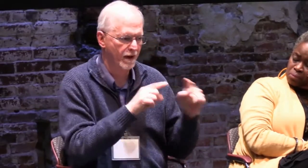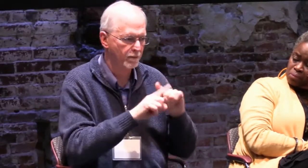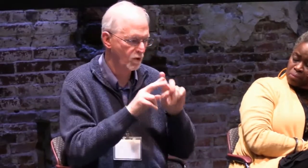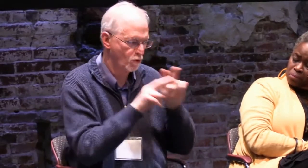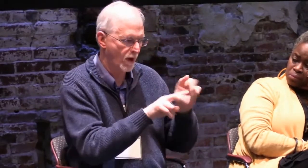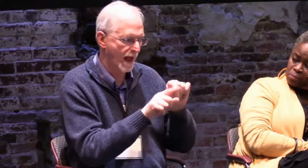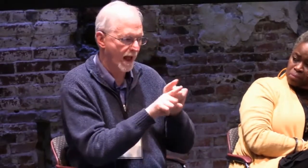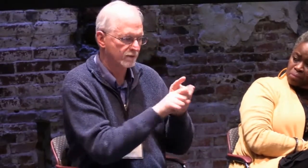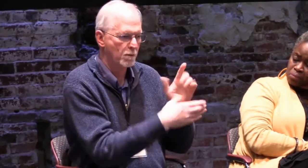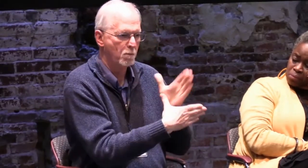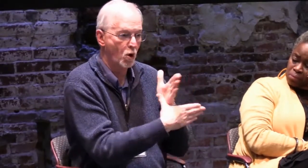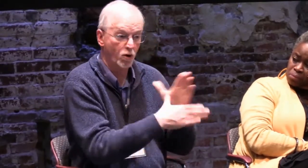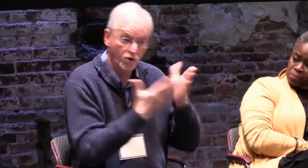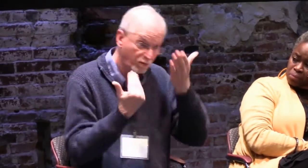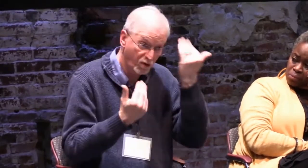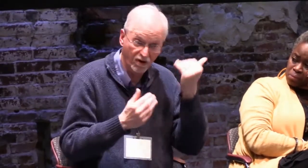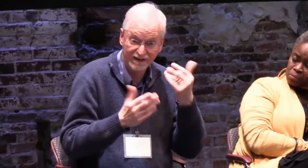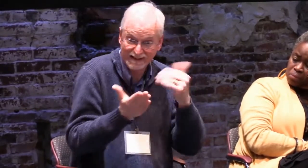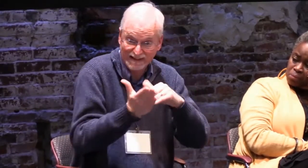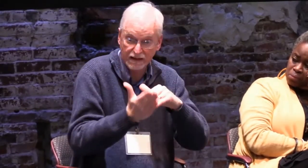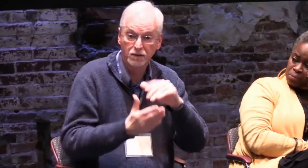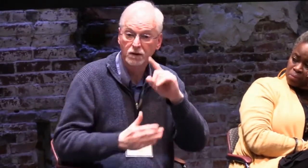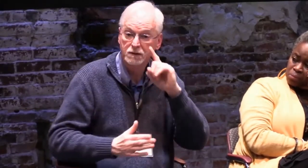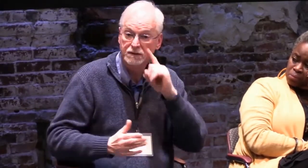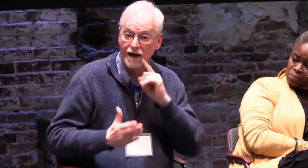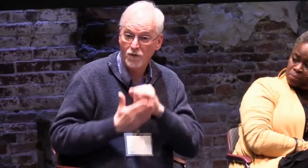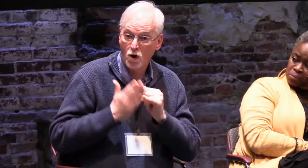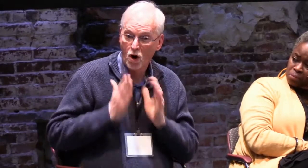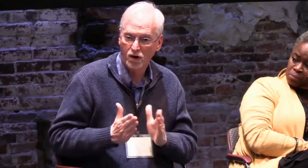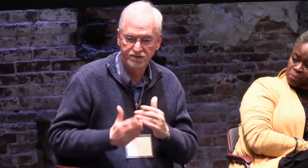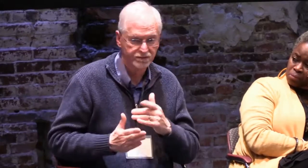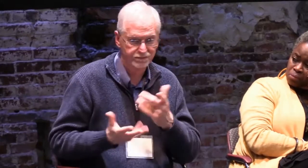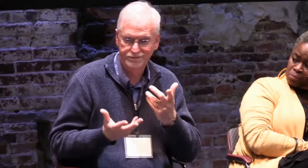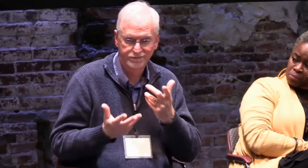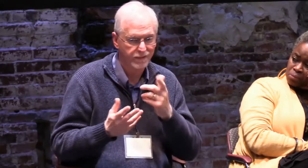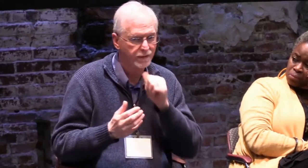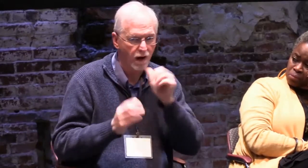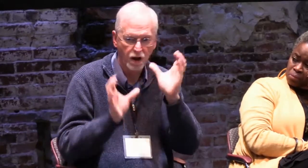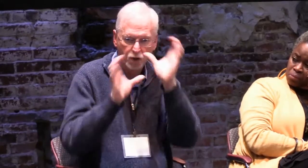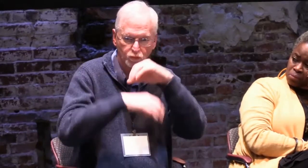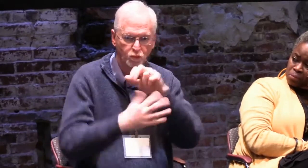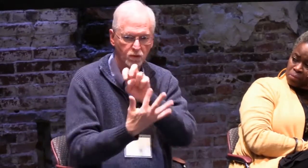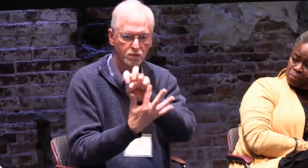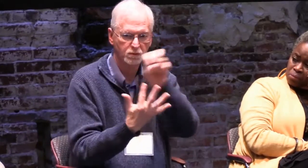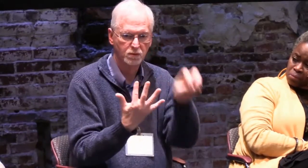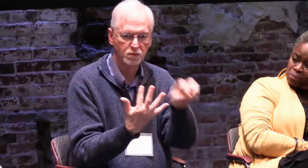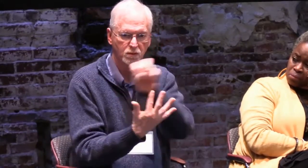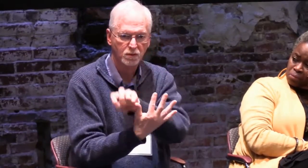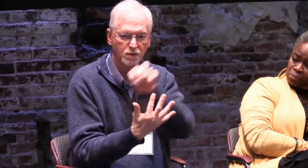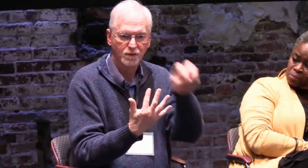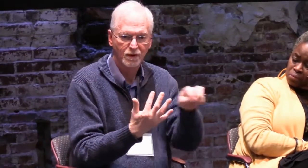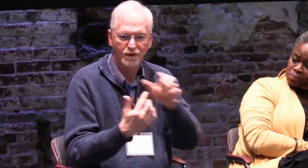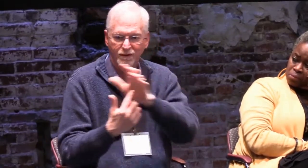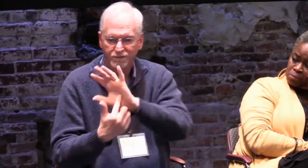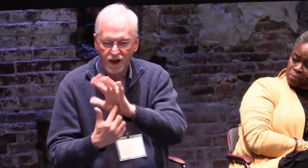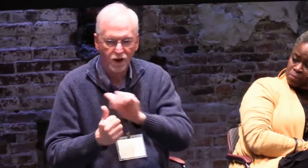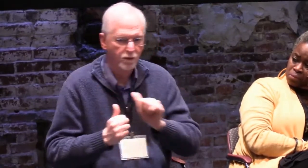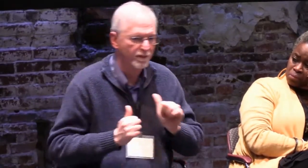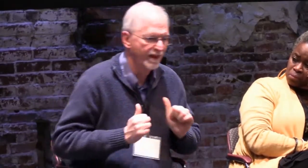to benefit us but not to oppose it. Because for the deaf audience, they're not accustomed